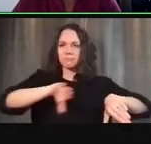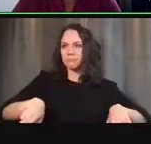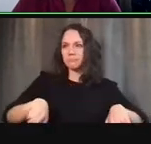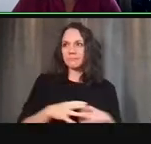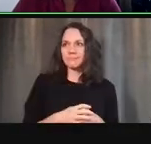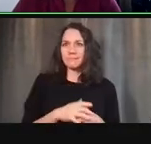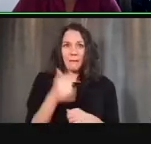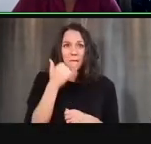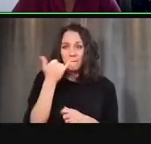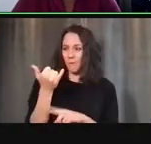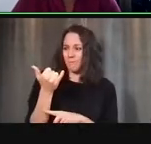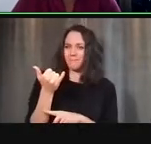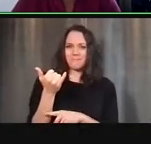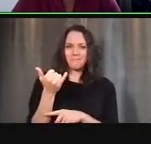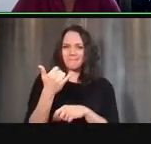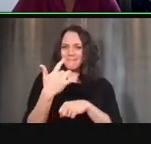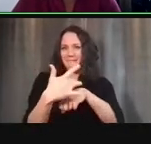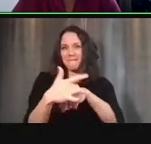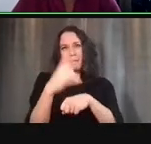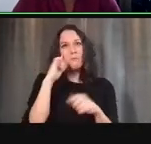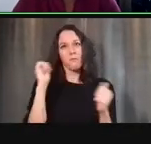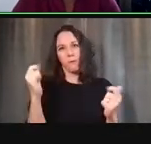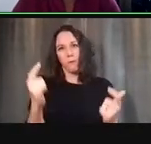and listen and hear, but also the individuals who are